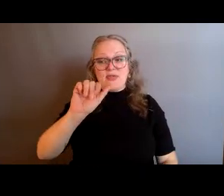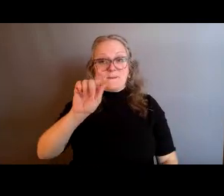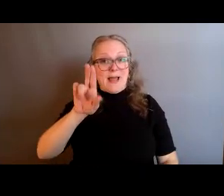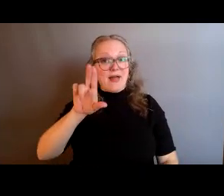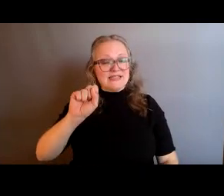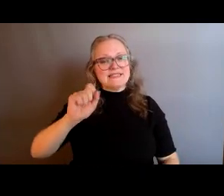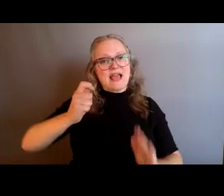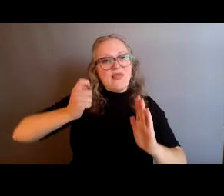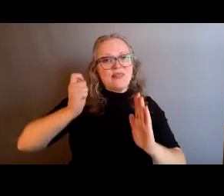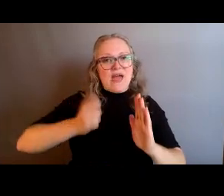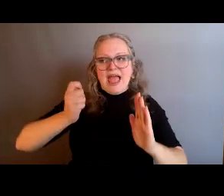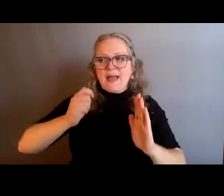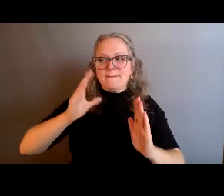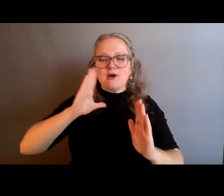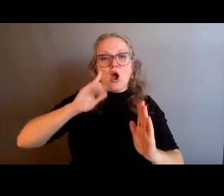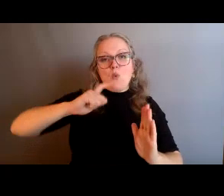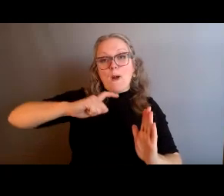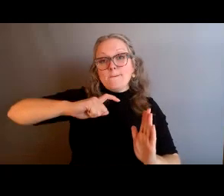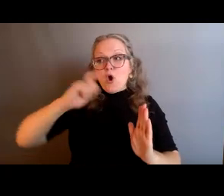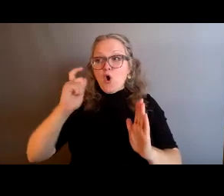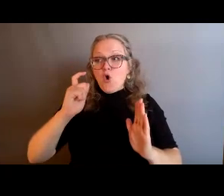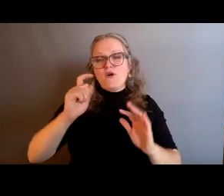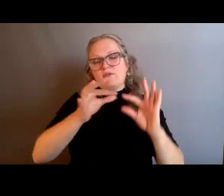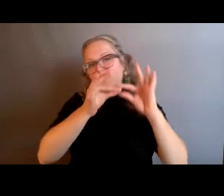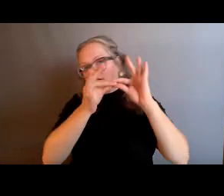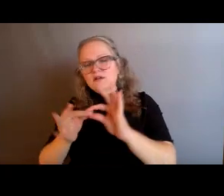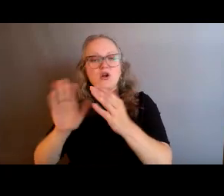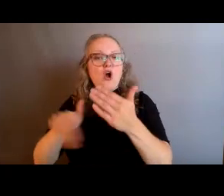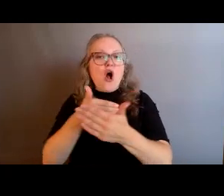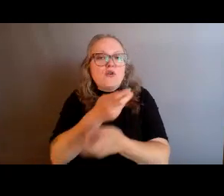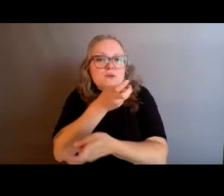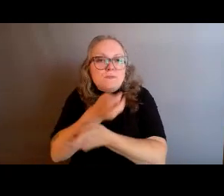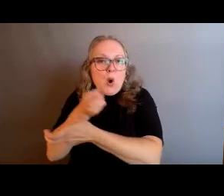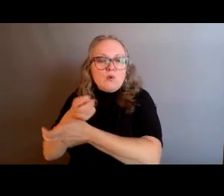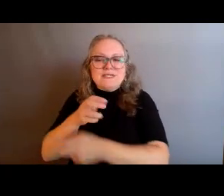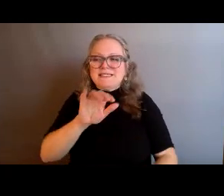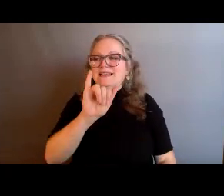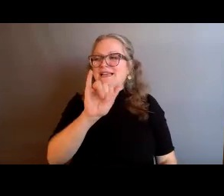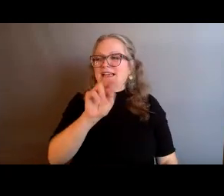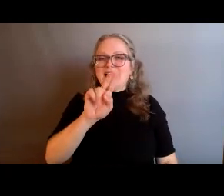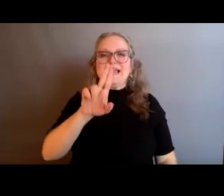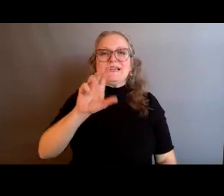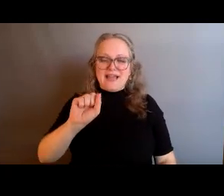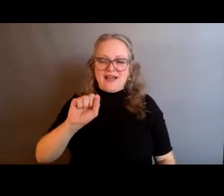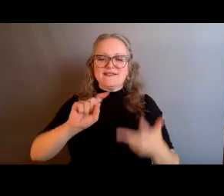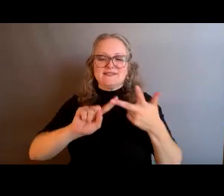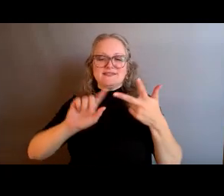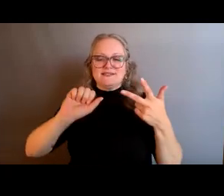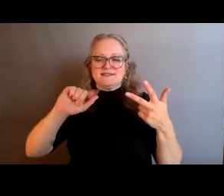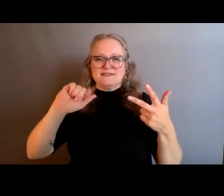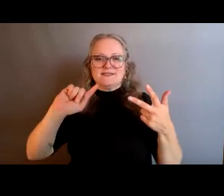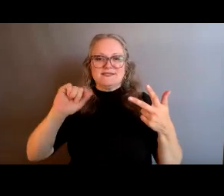It'll move the Incas and it'll rock the stapies and it will do that if it's air filled.